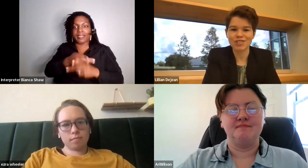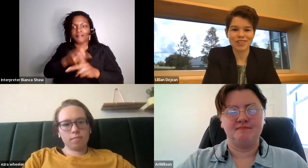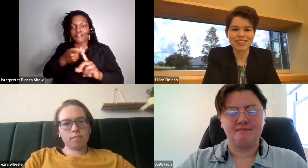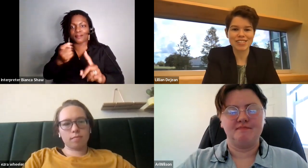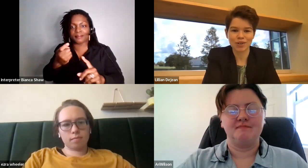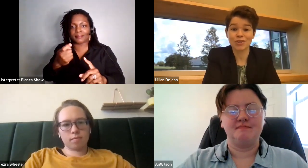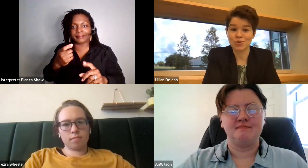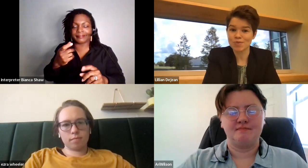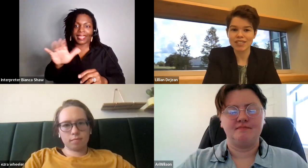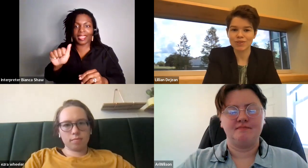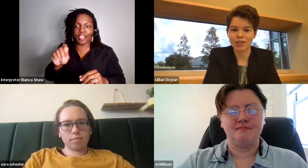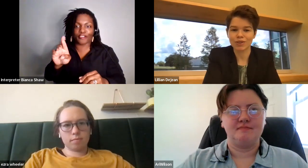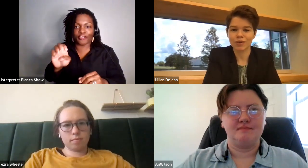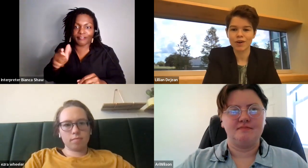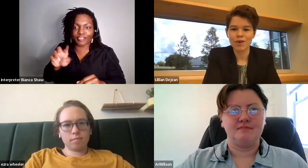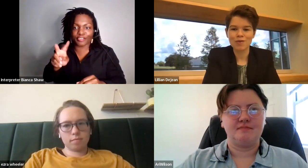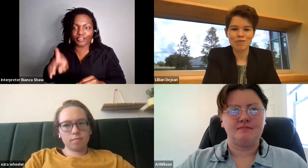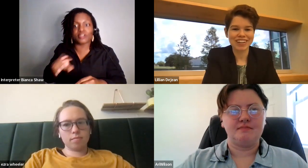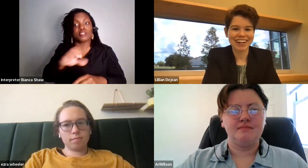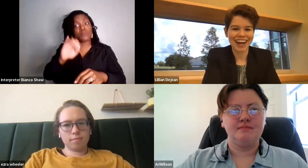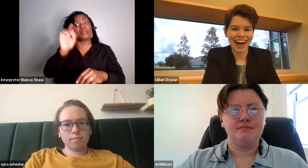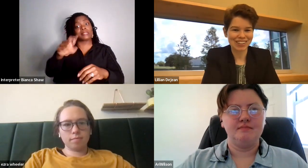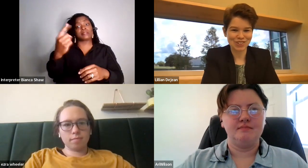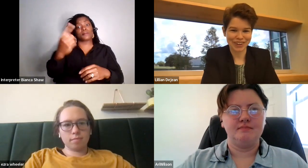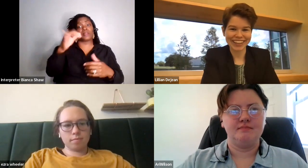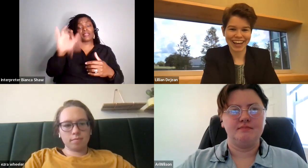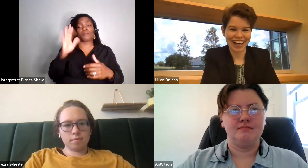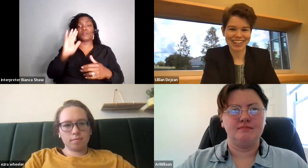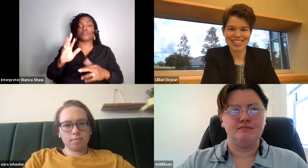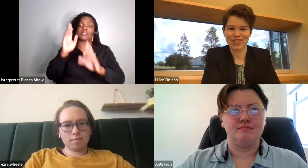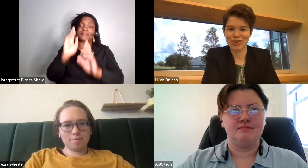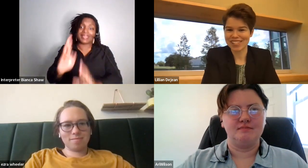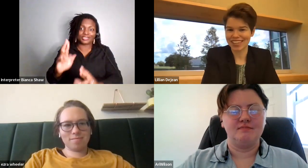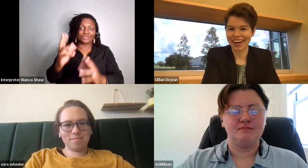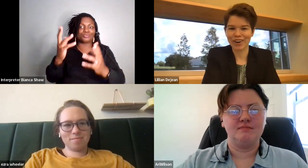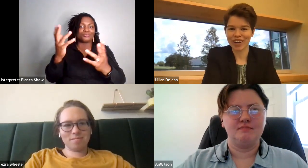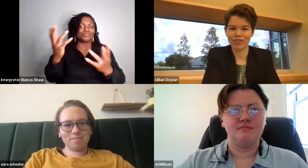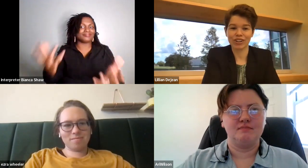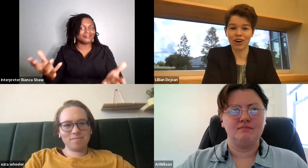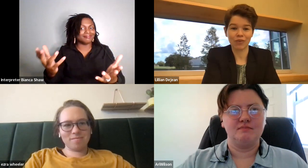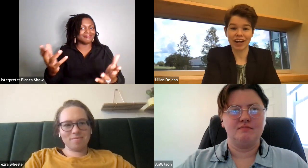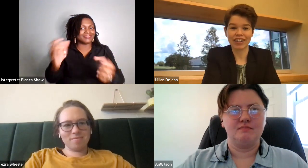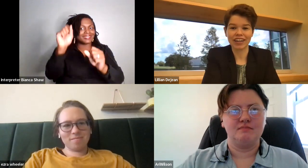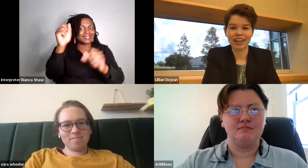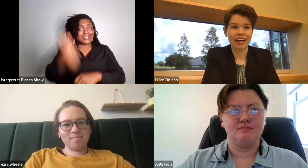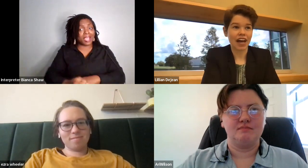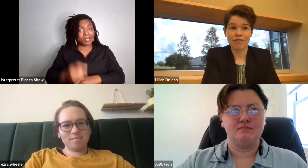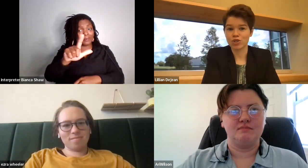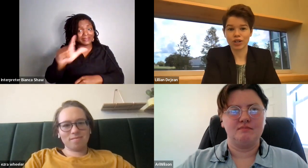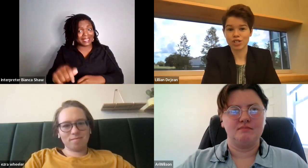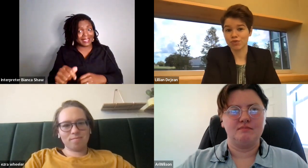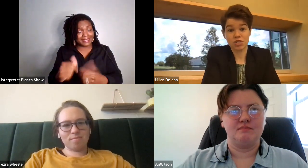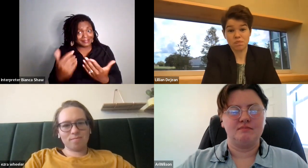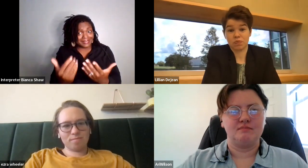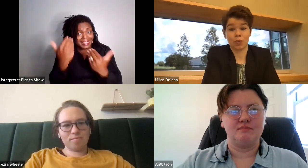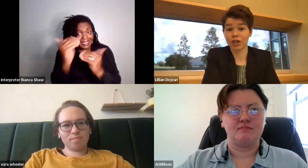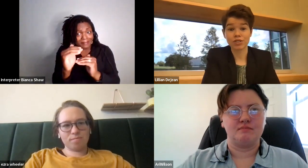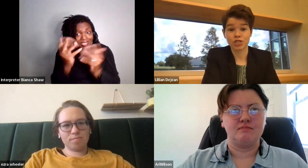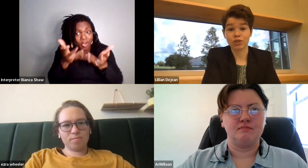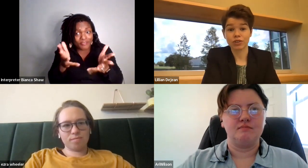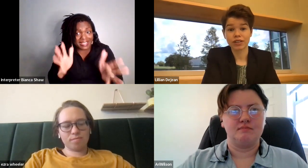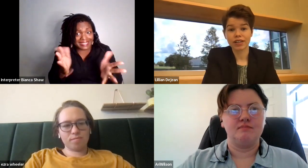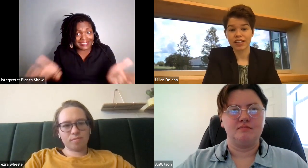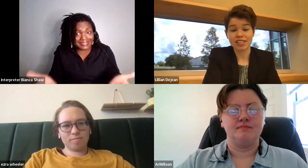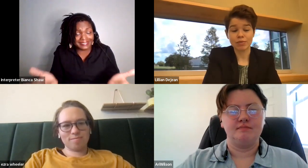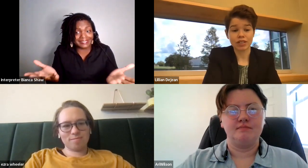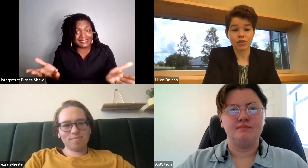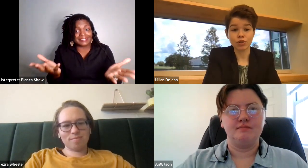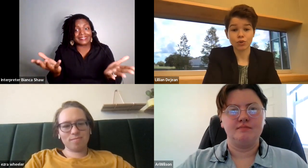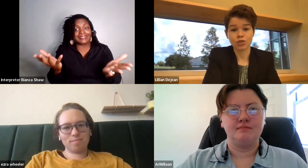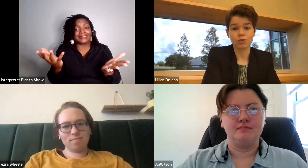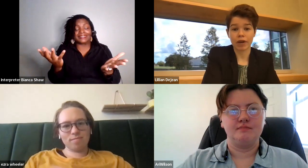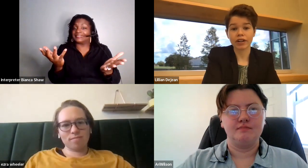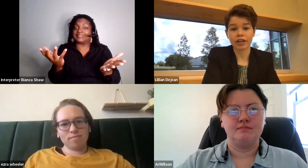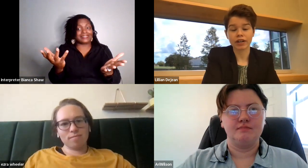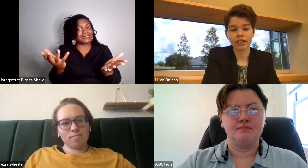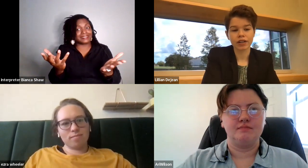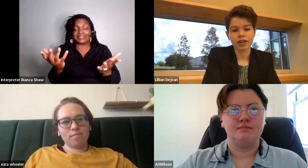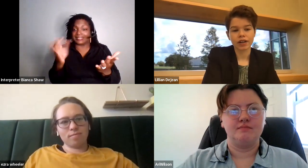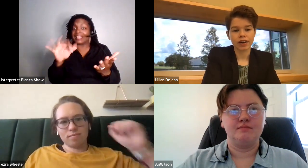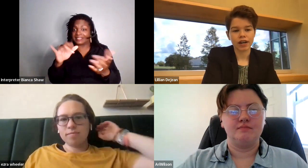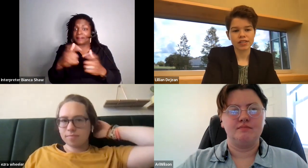So you need someone who's respectful of you but how do you find that in Southern Louisiana, whenever you're already have a shortage of just workers in general, it's gonna be a huge barrier and this